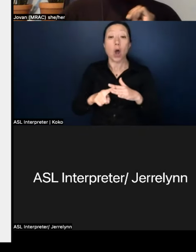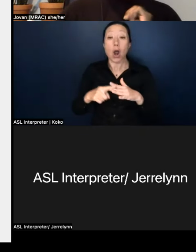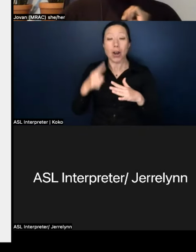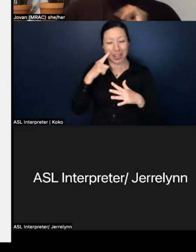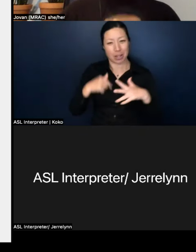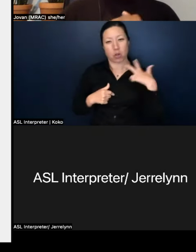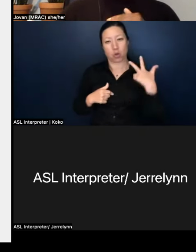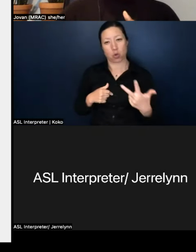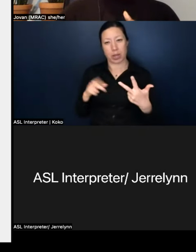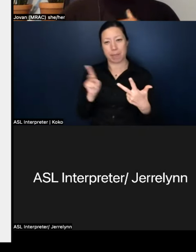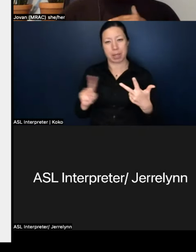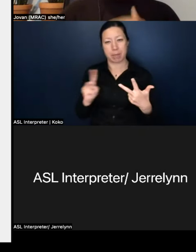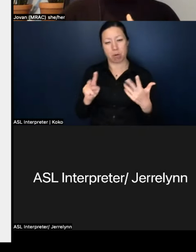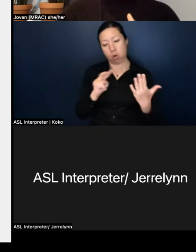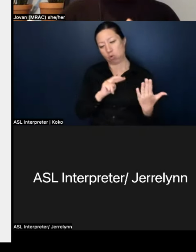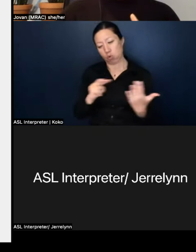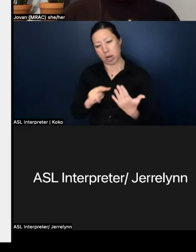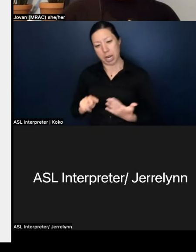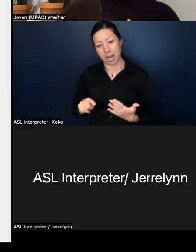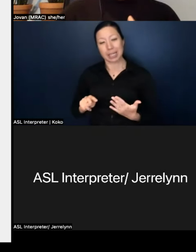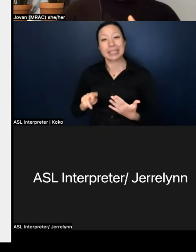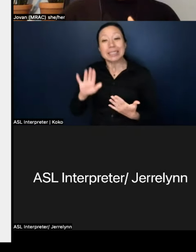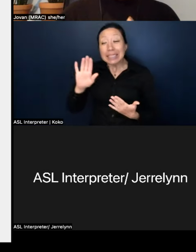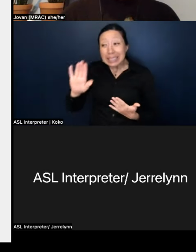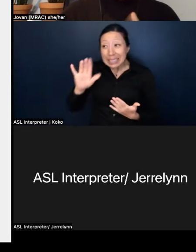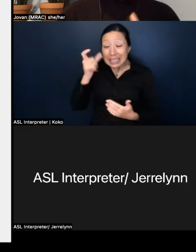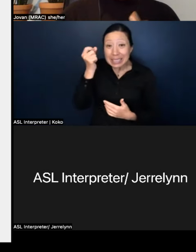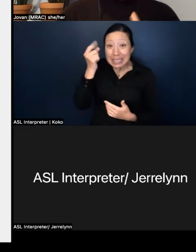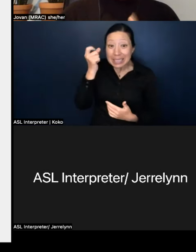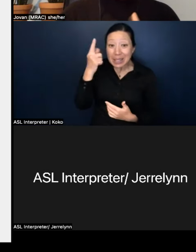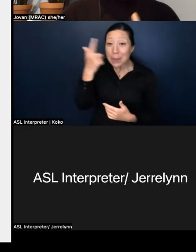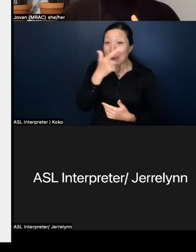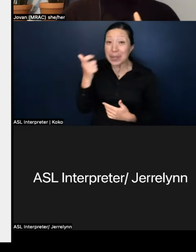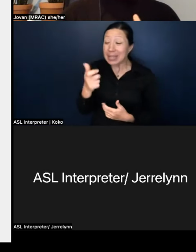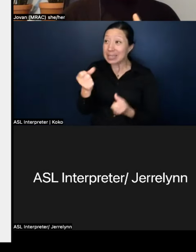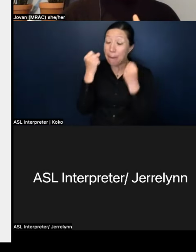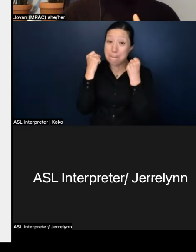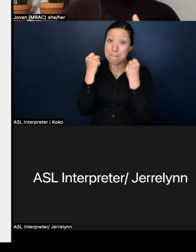But just given how many folks wanted to sign up for this info session,